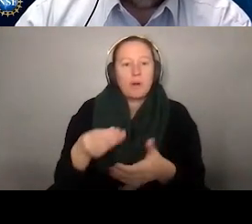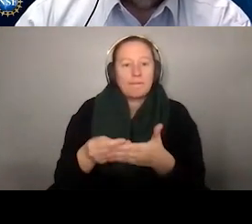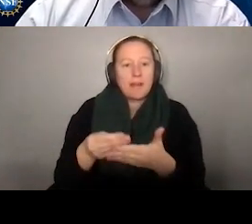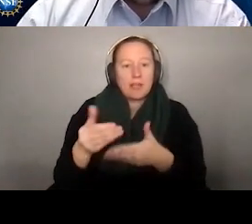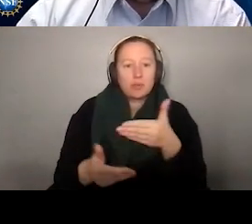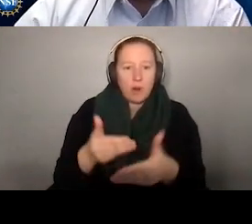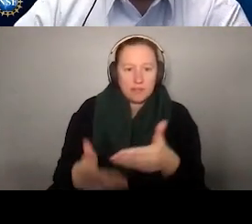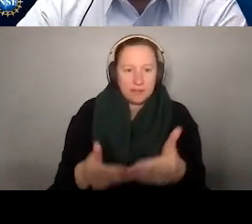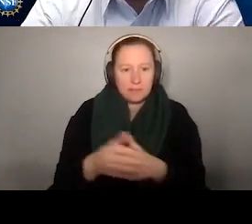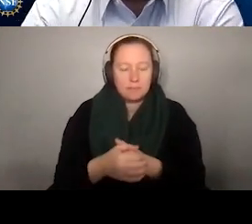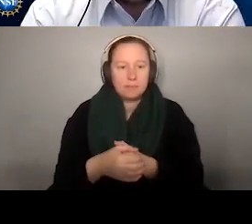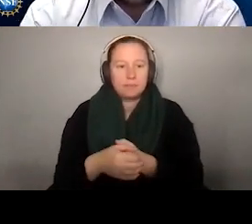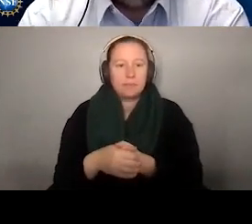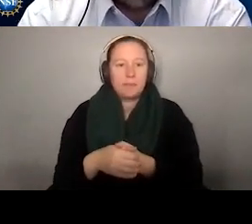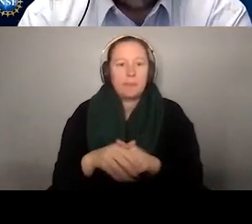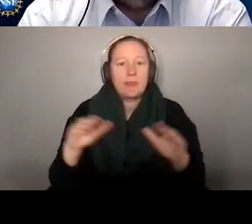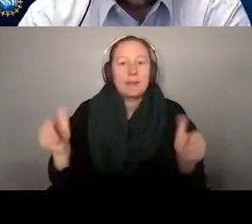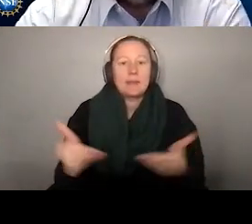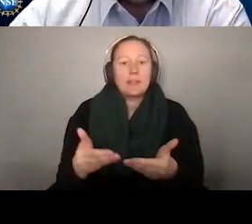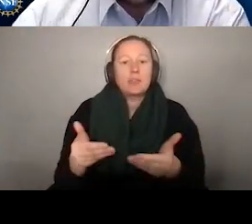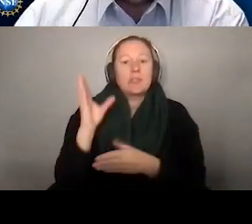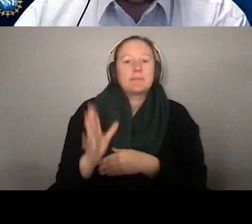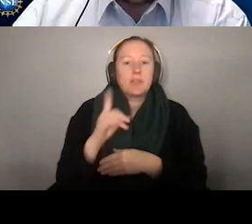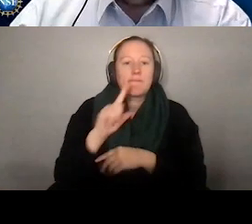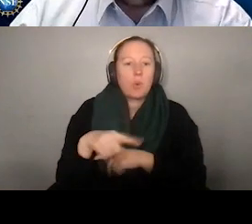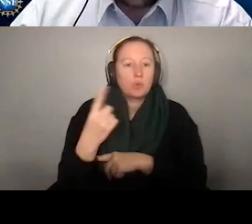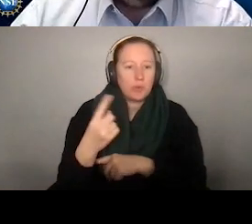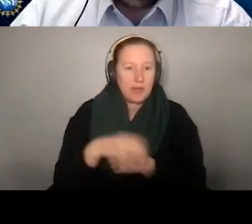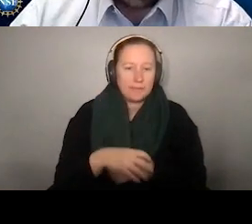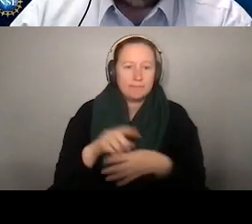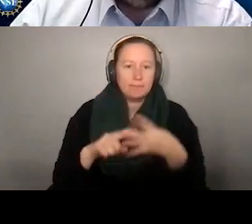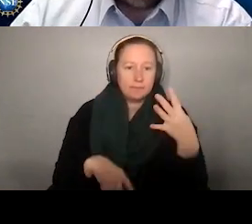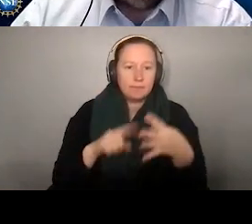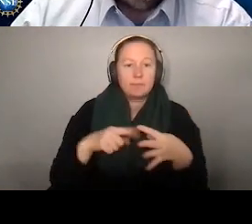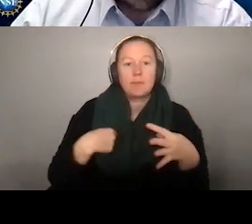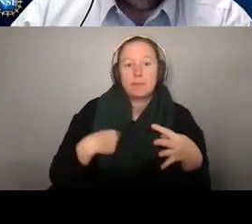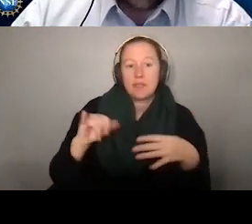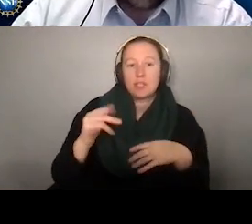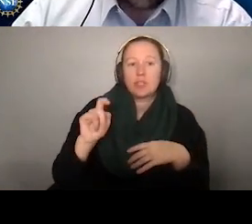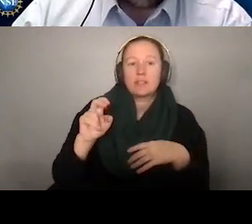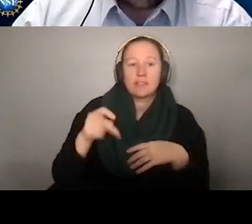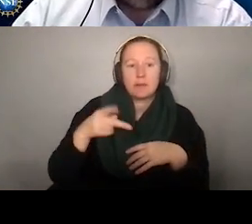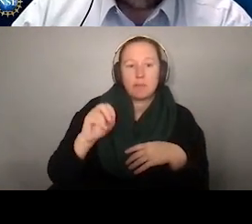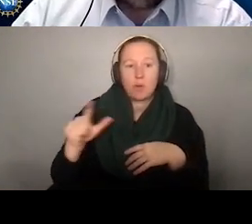I would like to first introduce the speakers for today's session. I am Justin Poll. I am the Section chief of